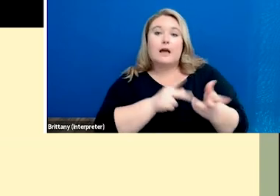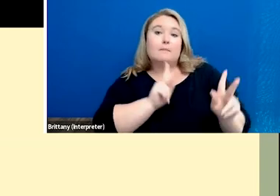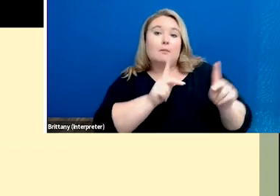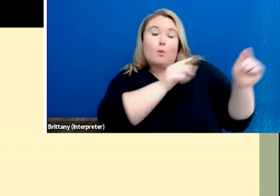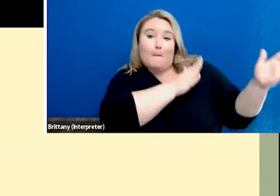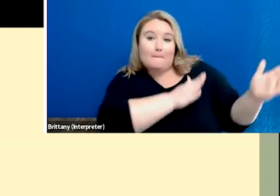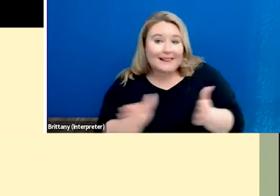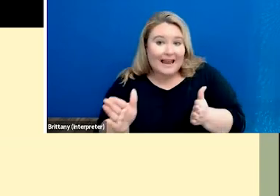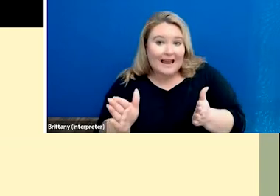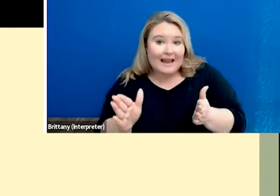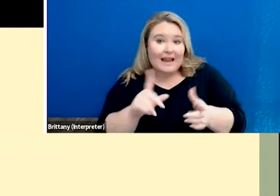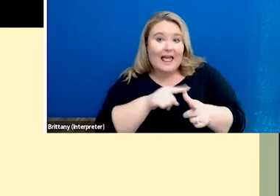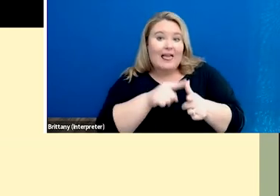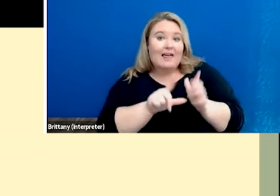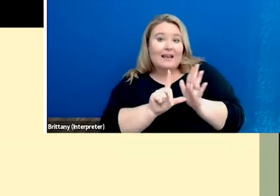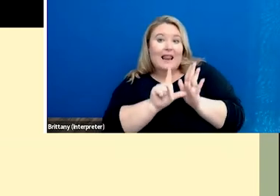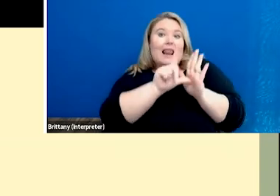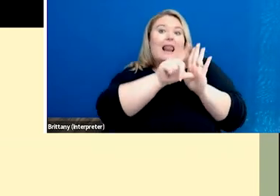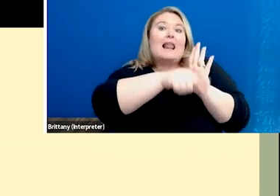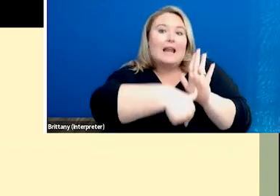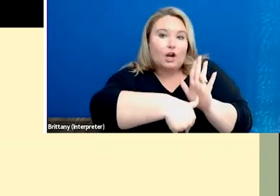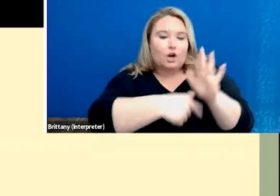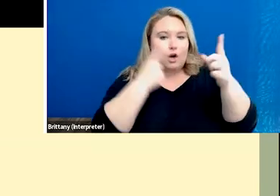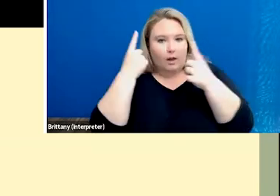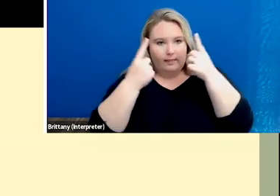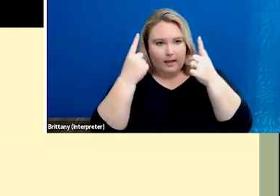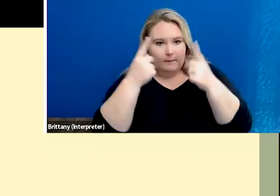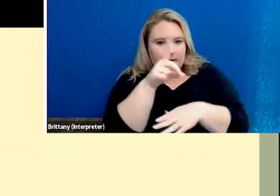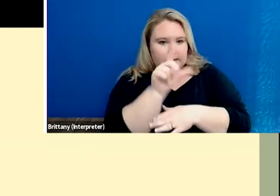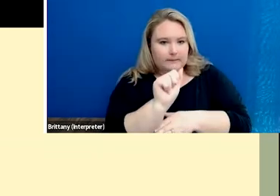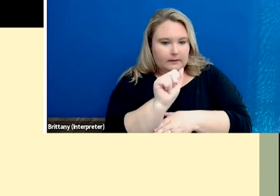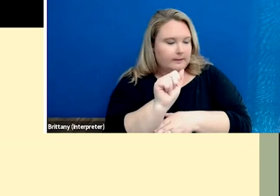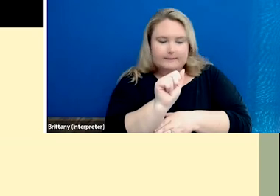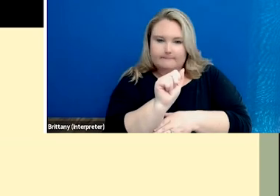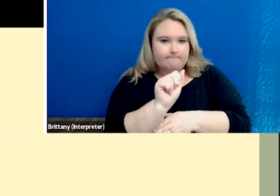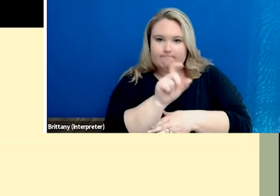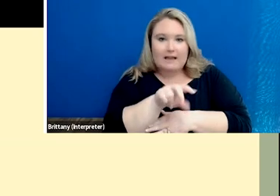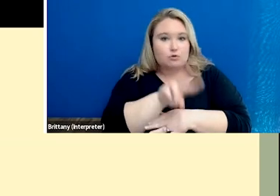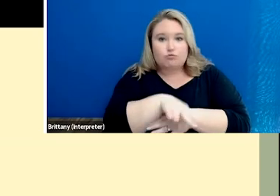but be part of the plan as it's being developed. Okay, if an emergency happens,